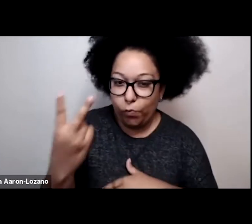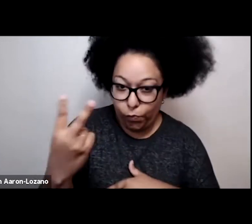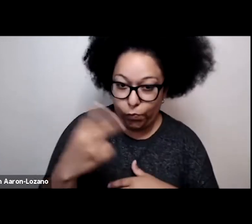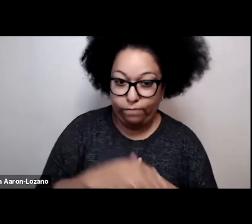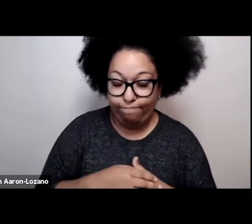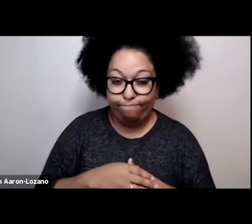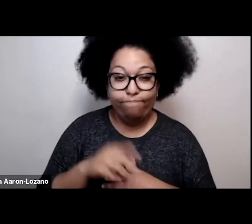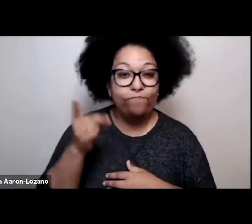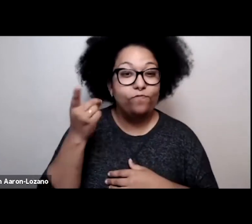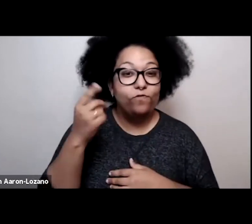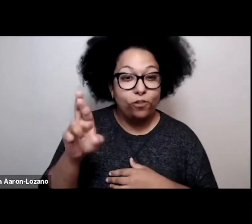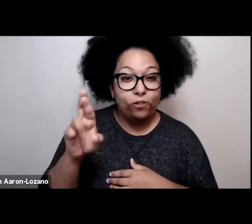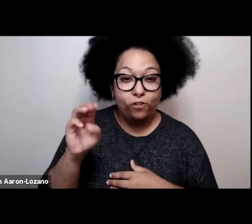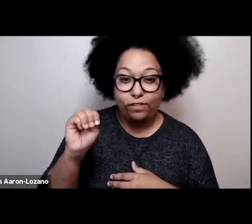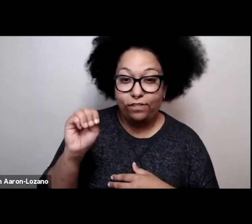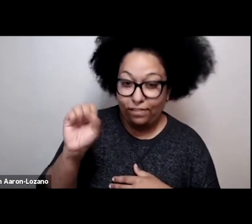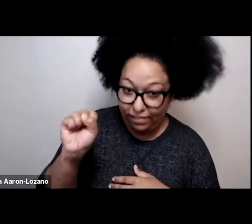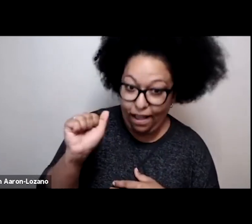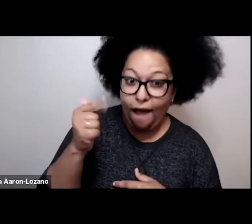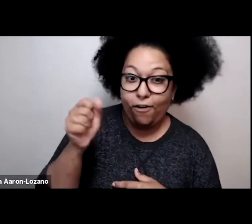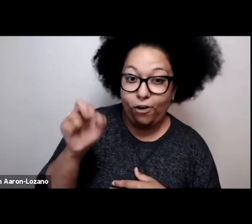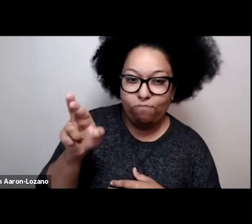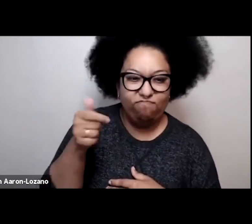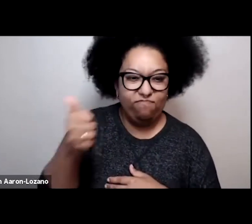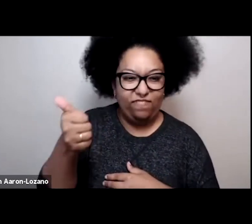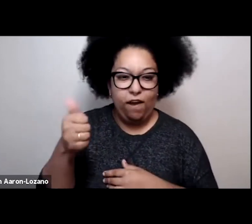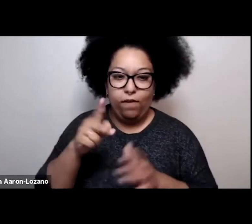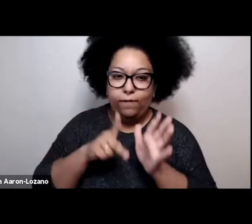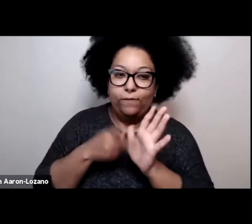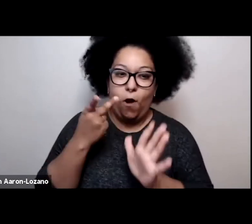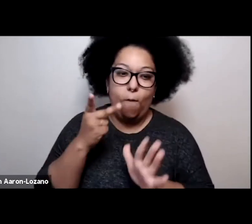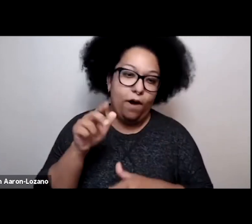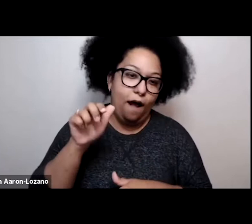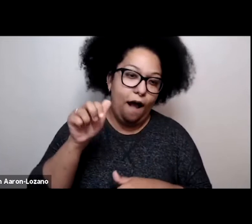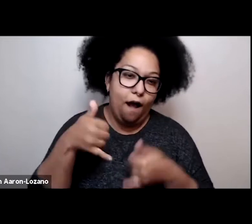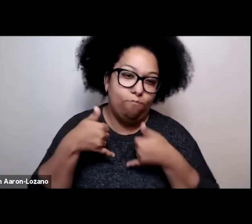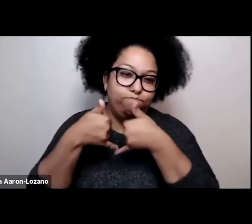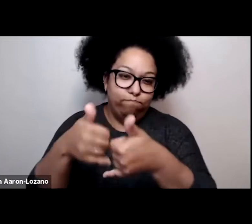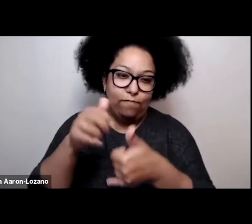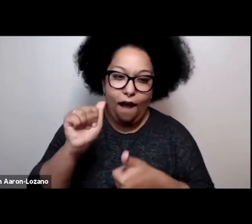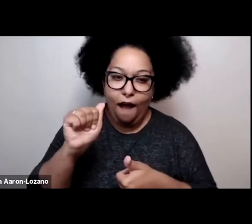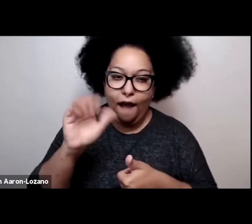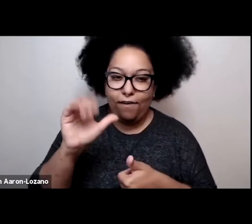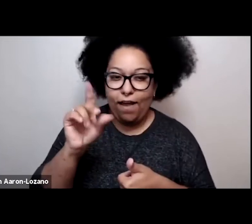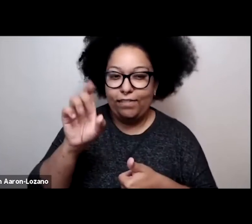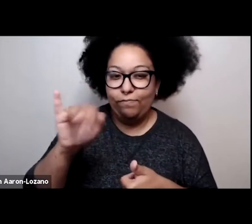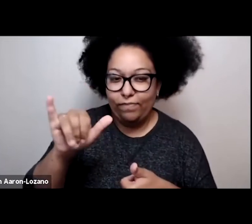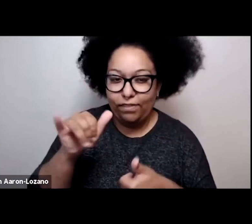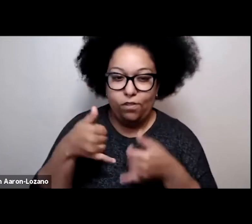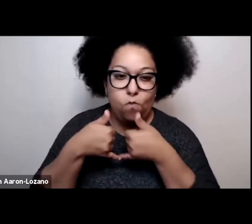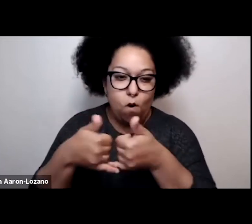spider-man 2 among others dr cigar is a double academy award winner